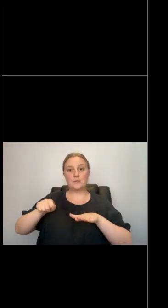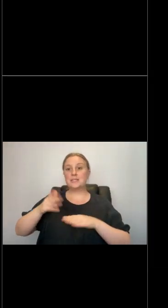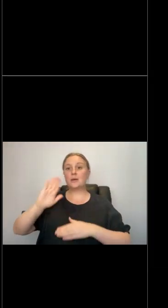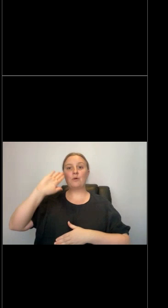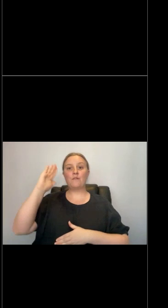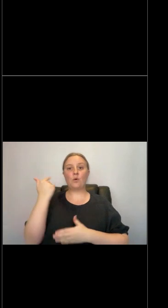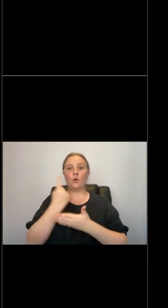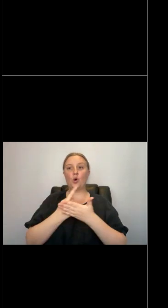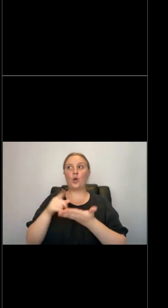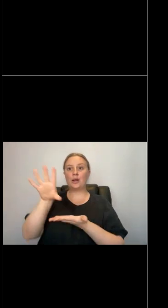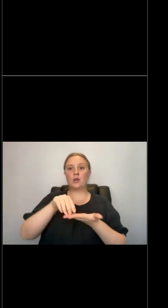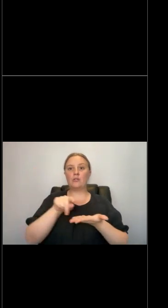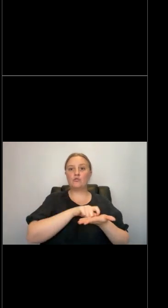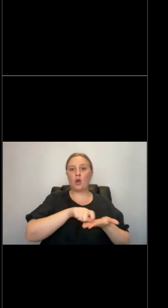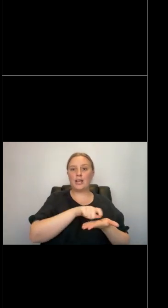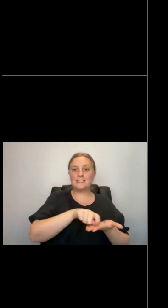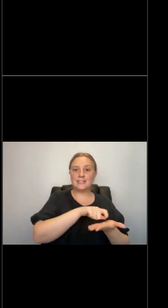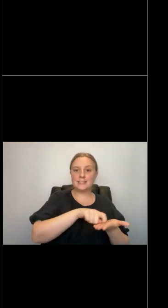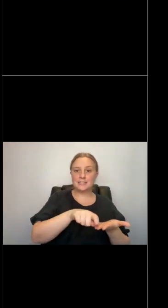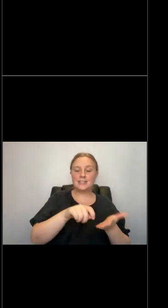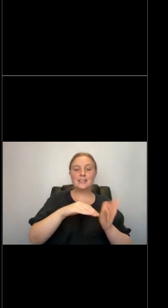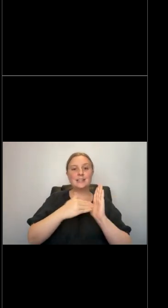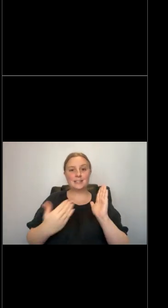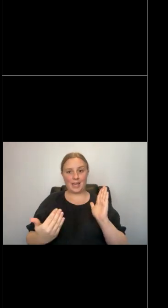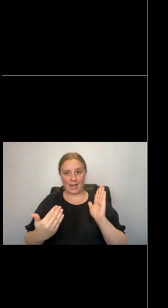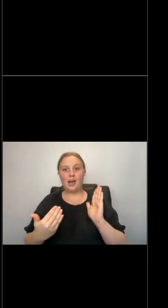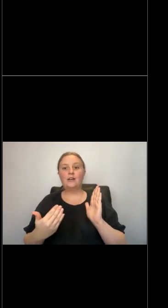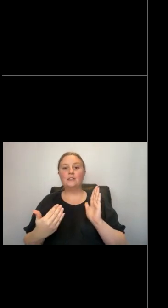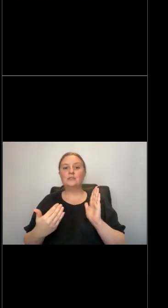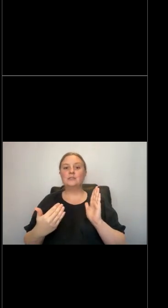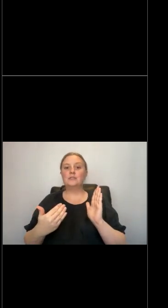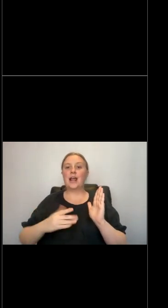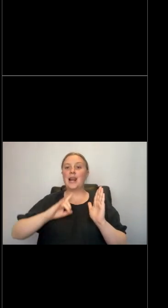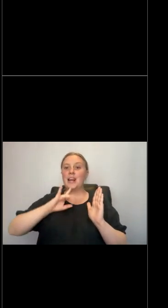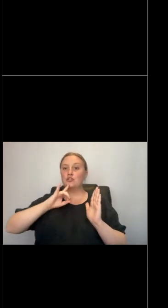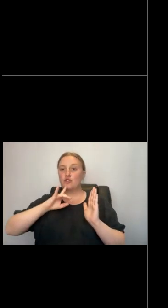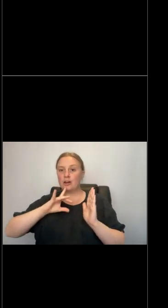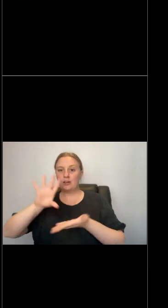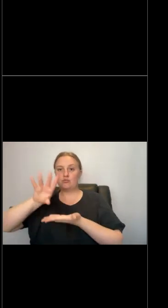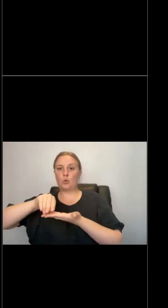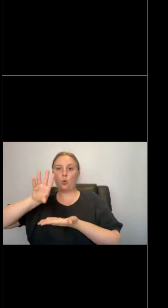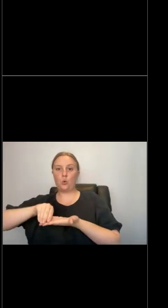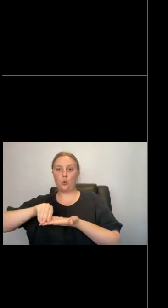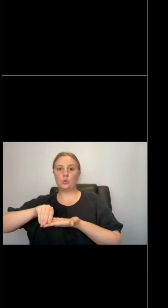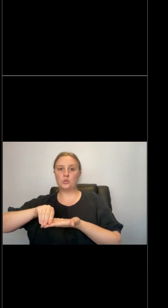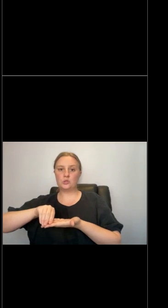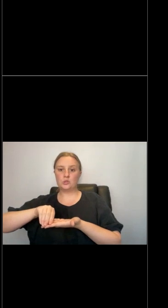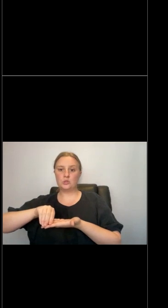but now the tribunal is electronically recording hearings. And look,